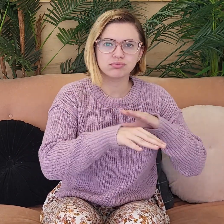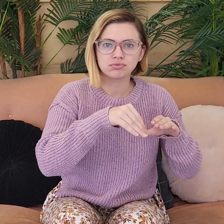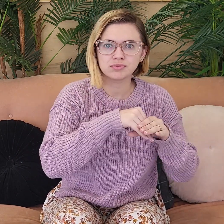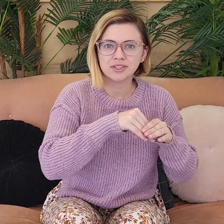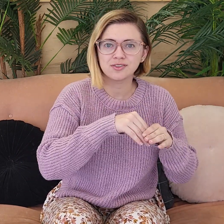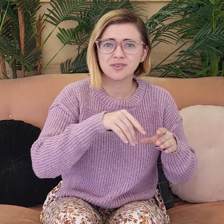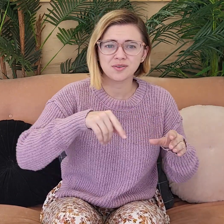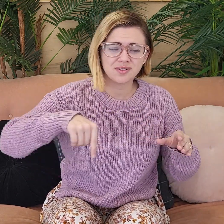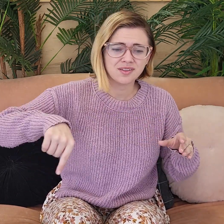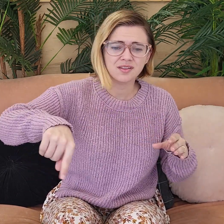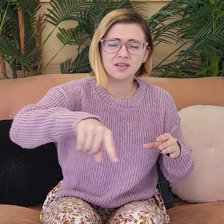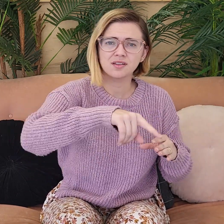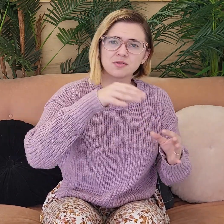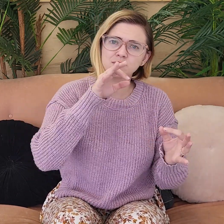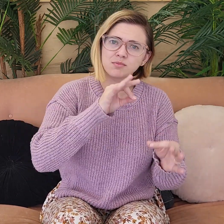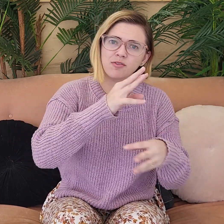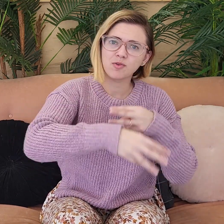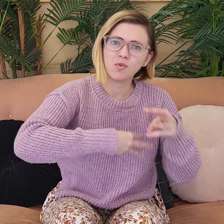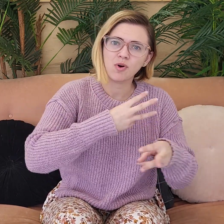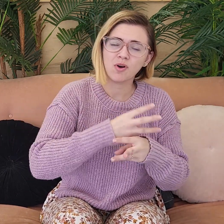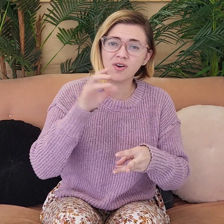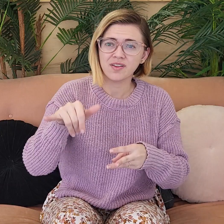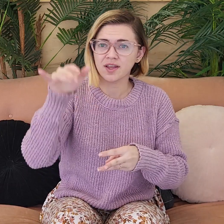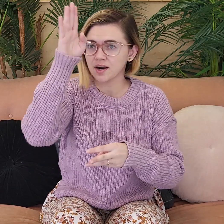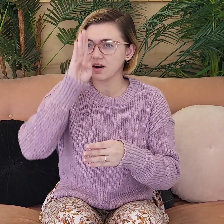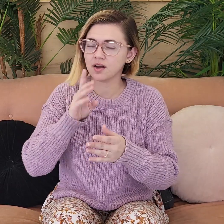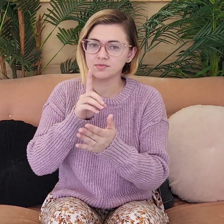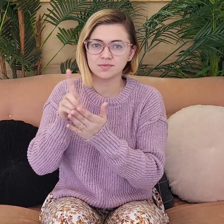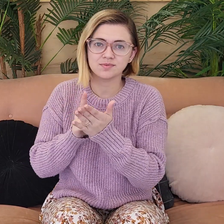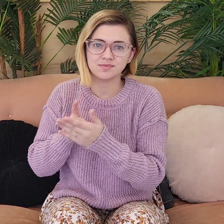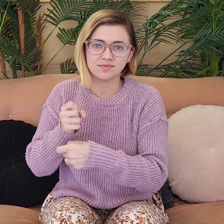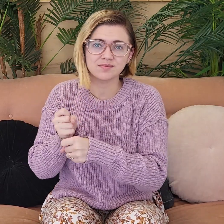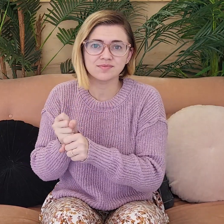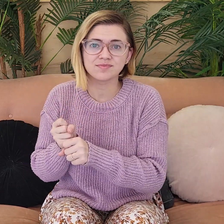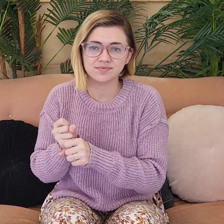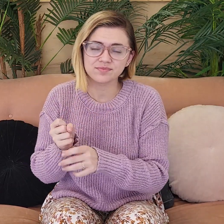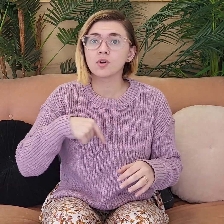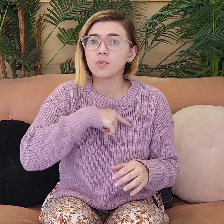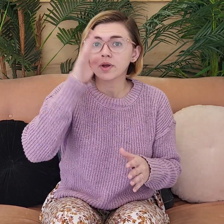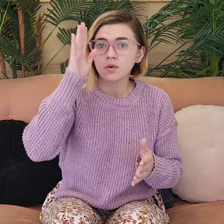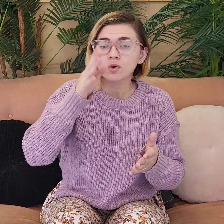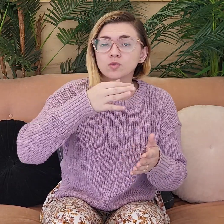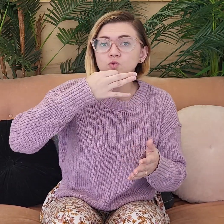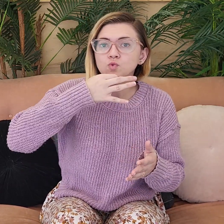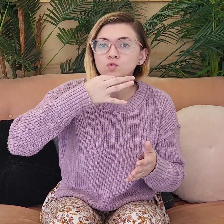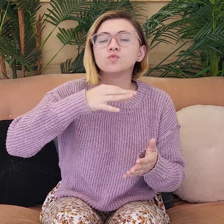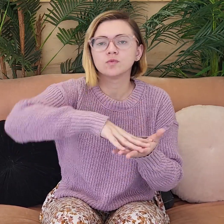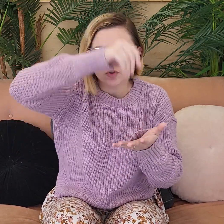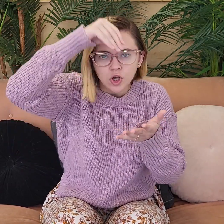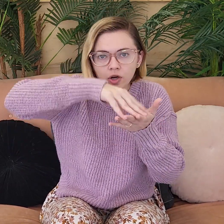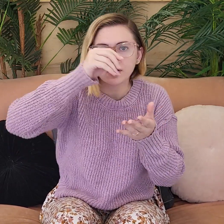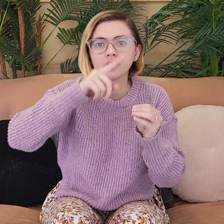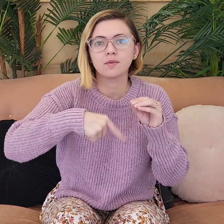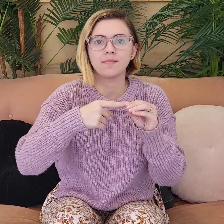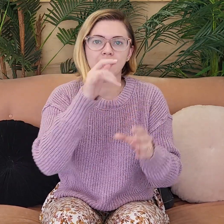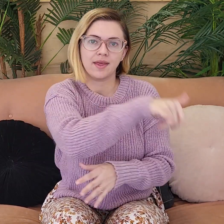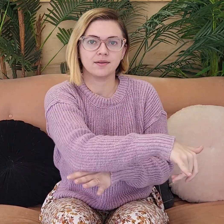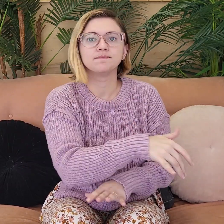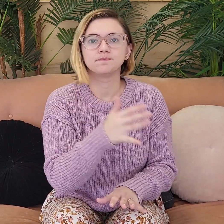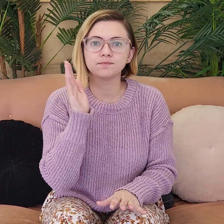that sin to enter in to this perfect paradise that God had designed. We will learn about that soon.